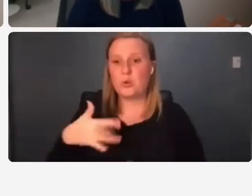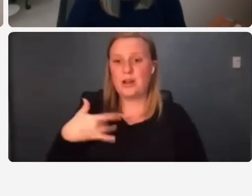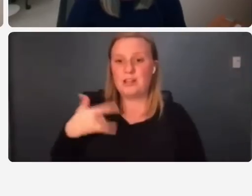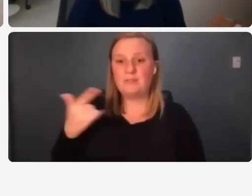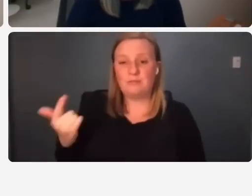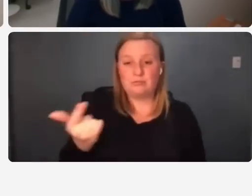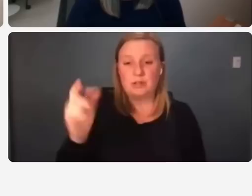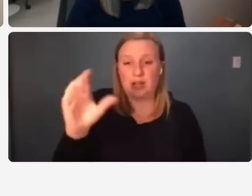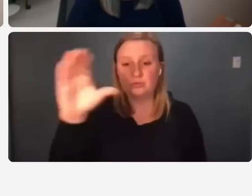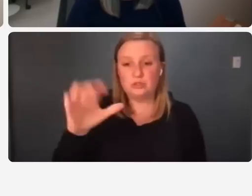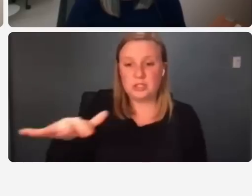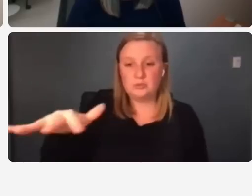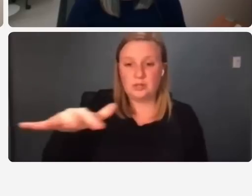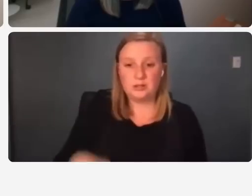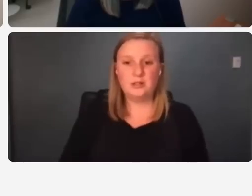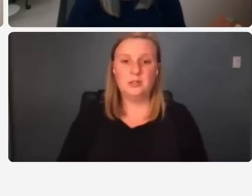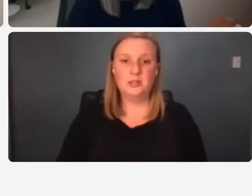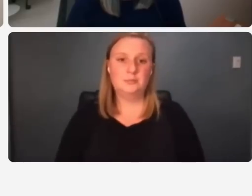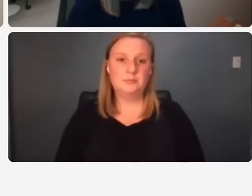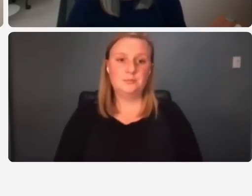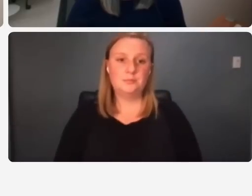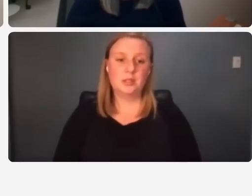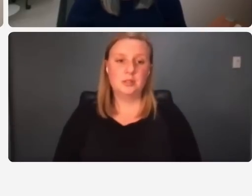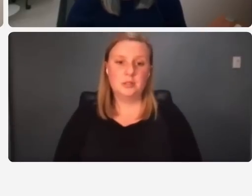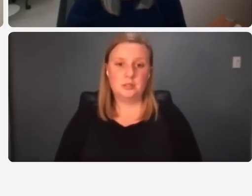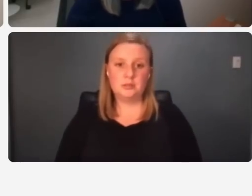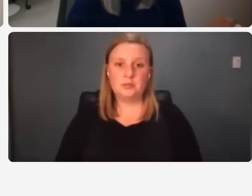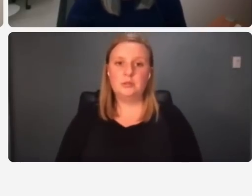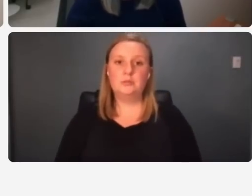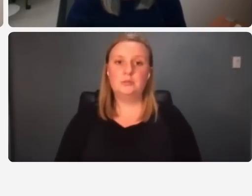Thanks Julia. Mel. Is the new Act keeping the term 'consumer'?